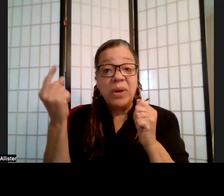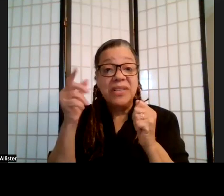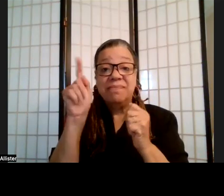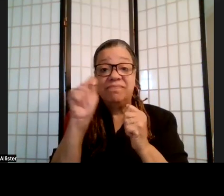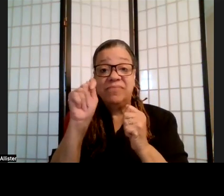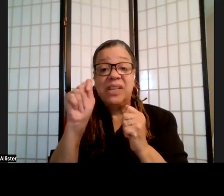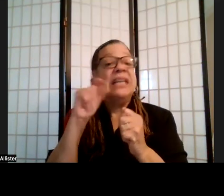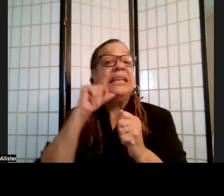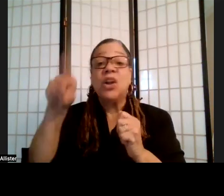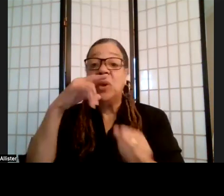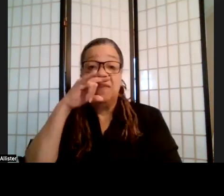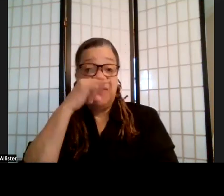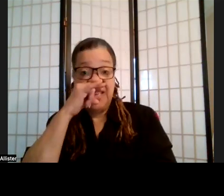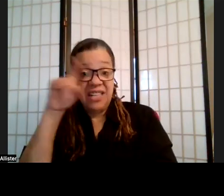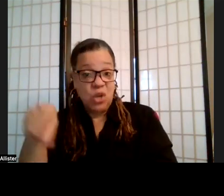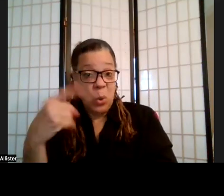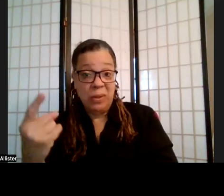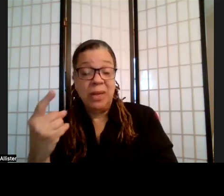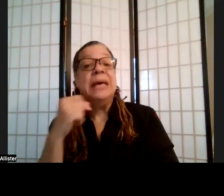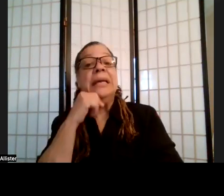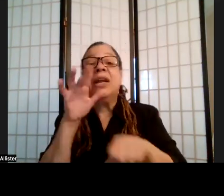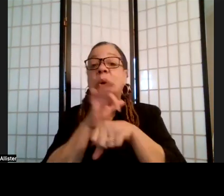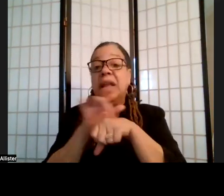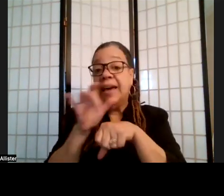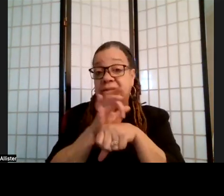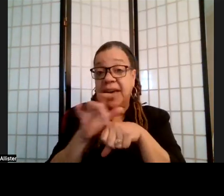nor was it only available in the epics in a pink syrup.